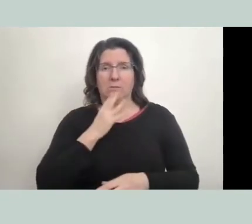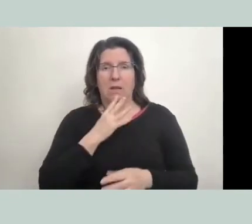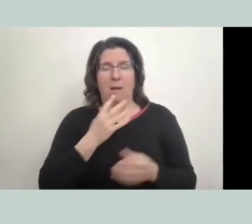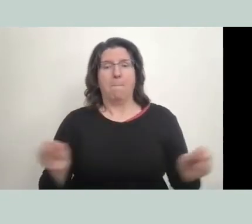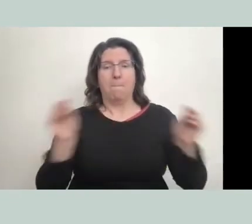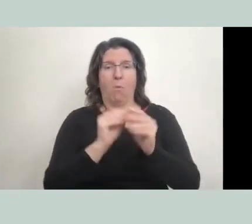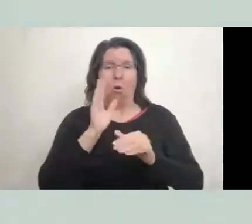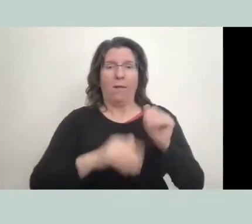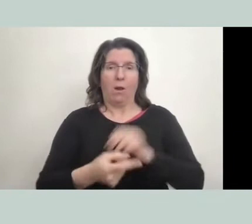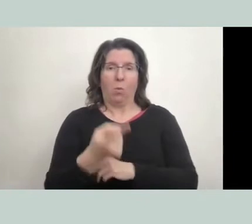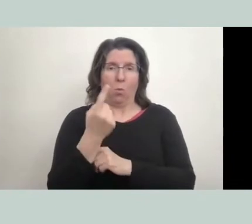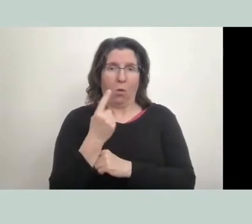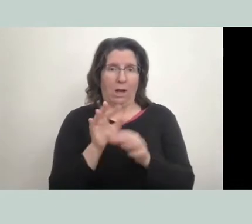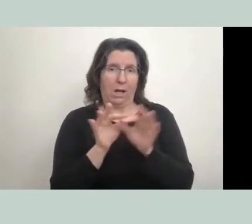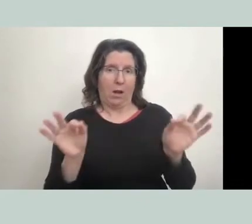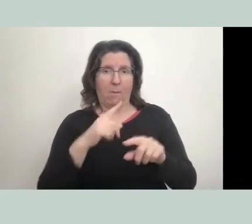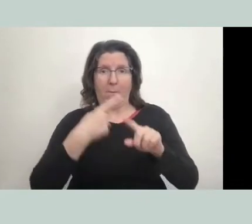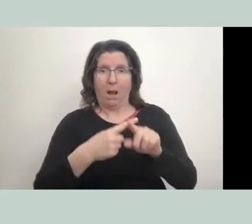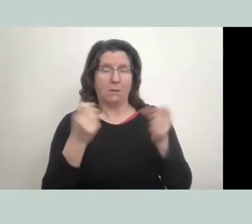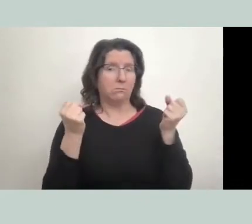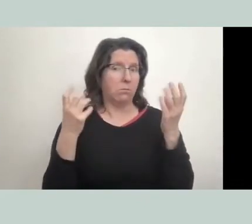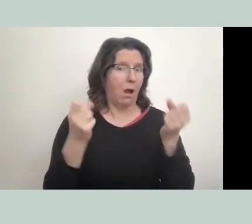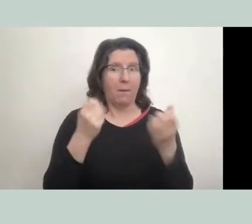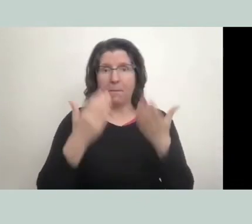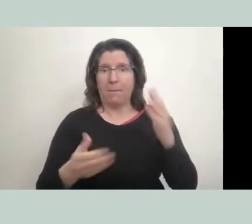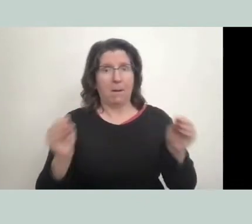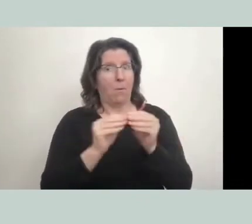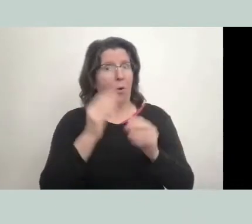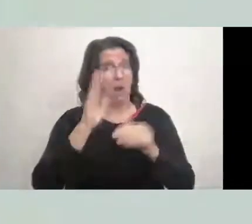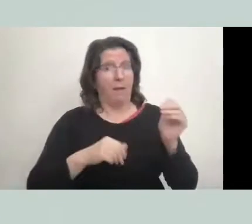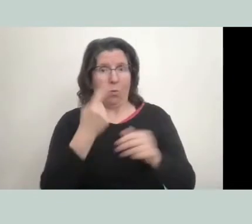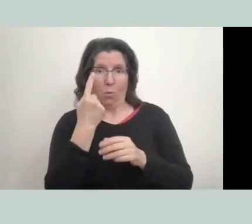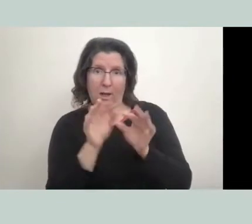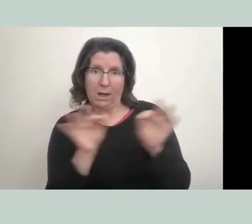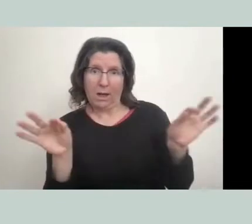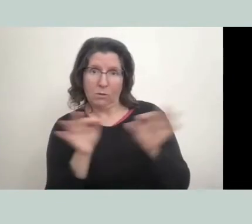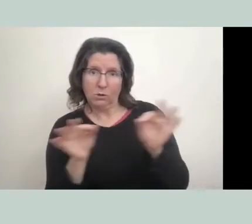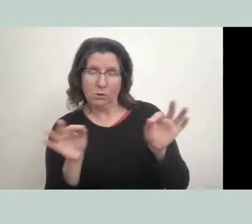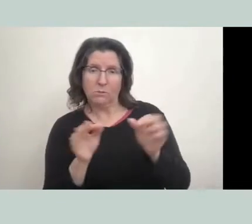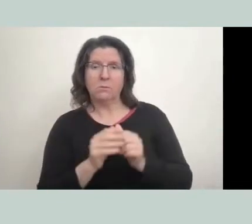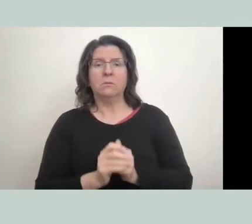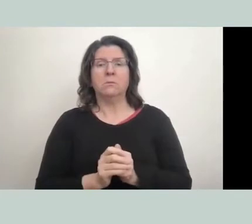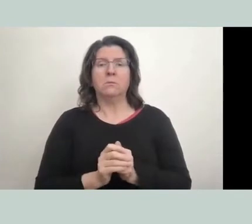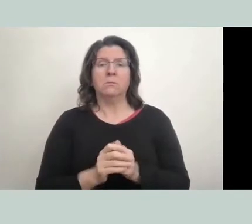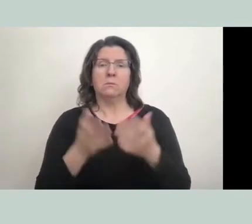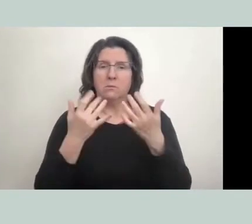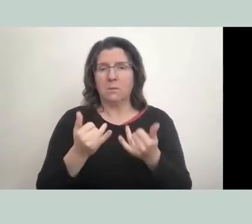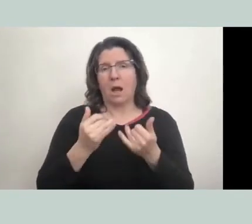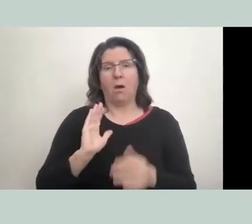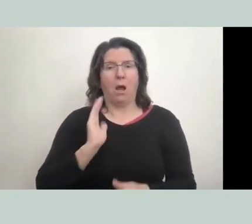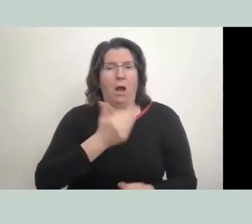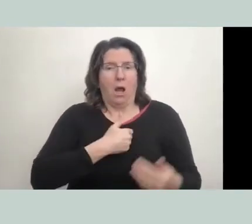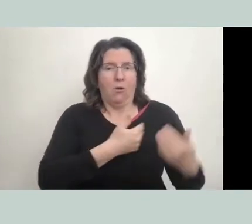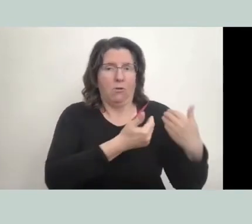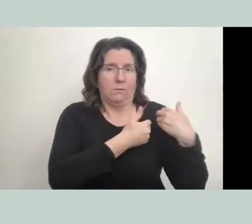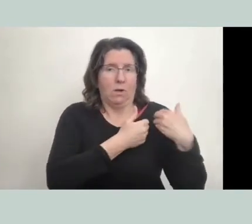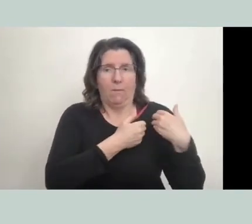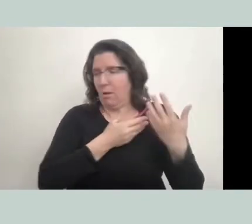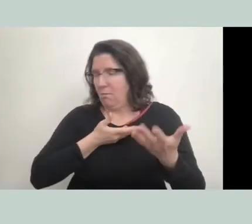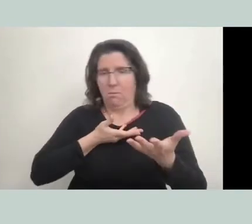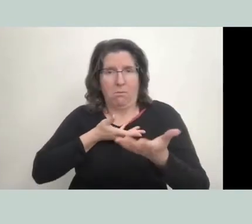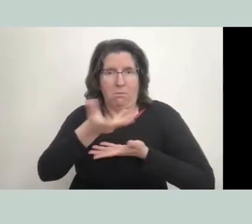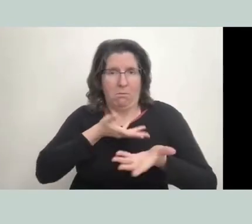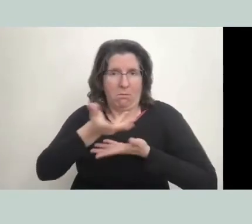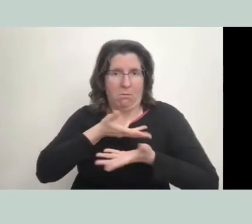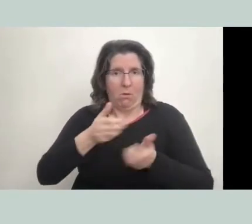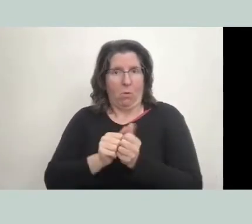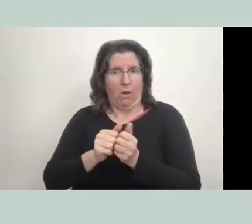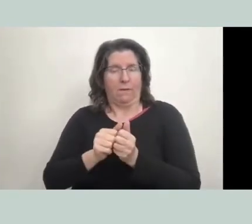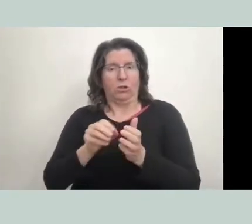They may know more than one language, whether they're spoken or signed languages, from their countries of origin.